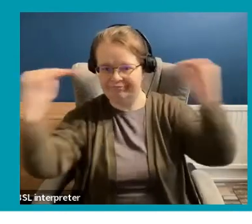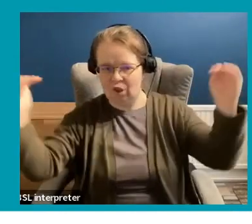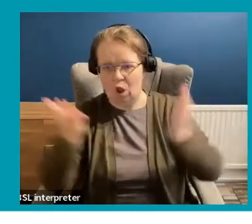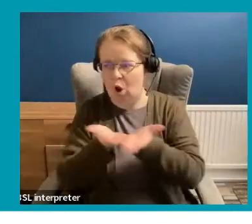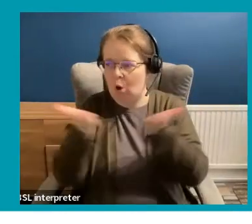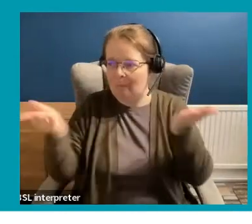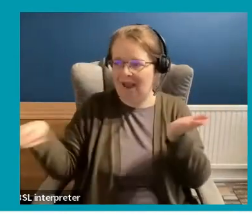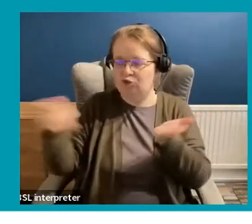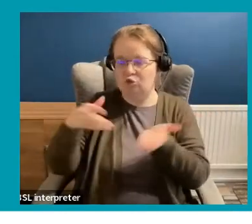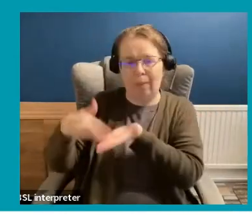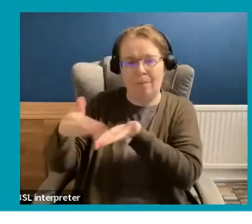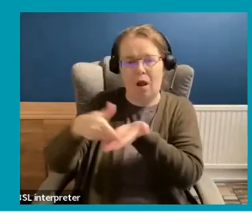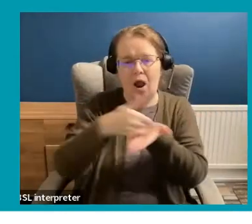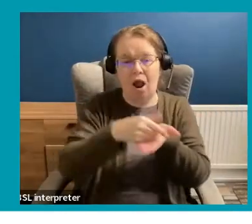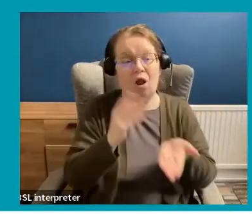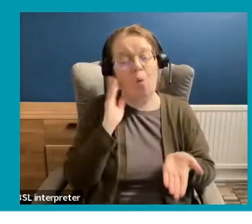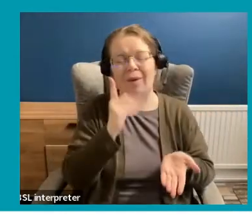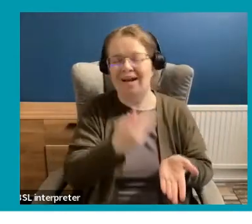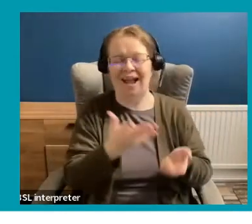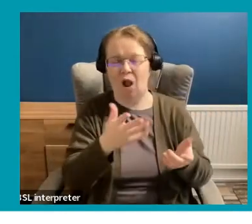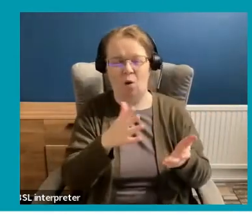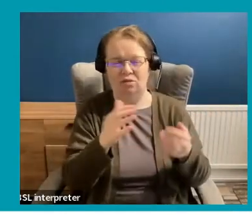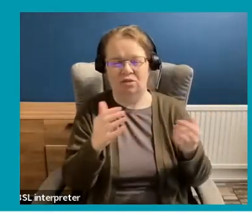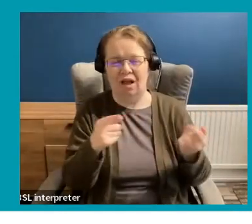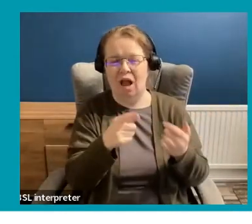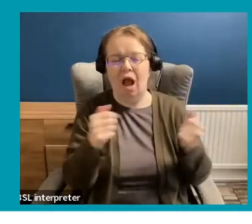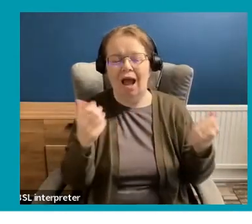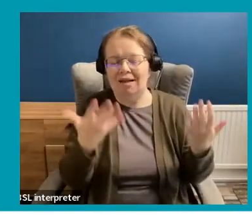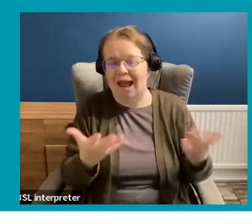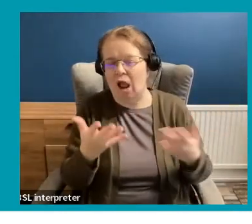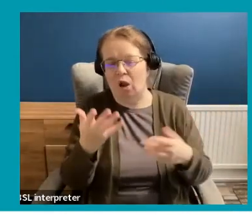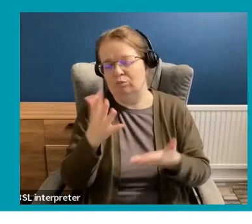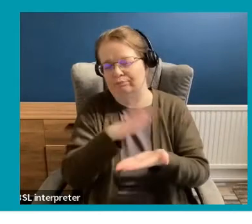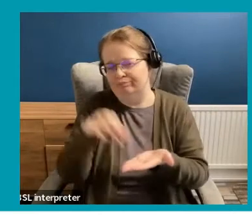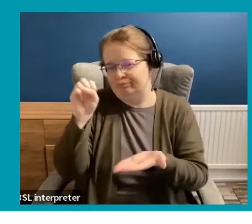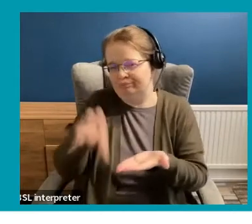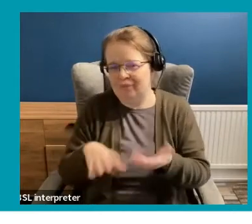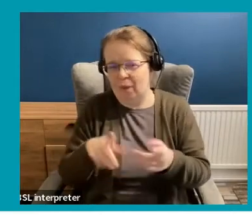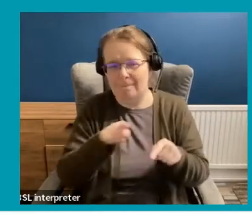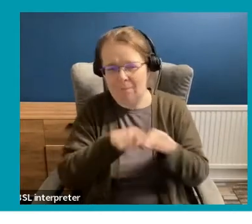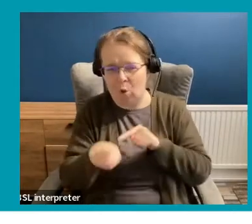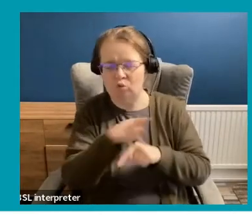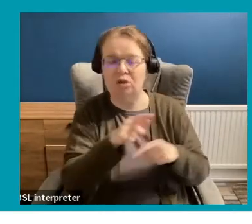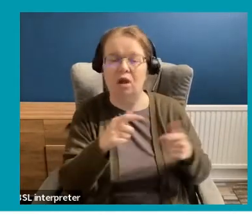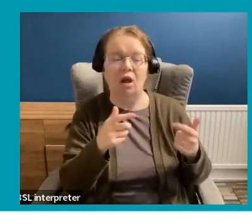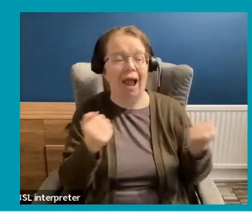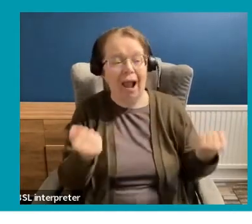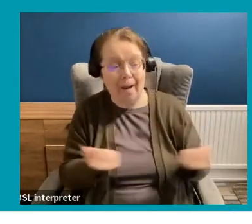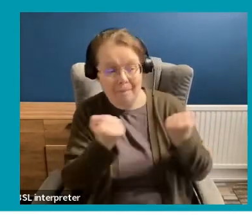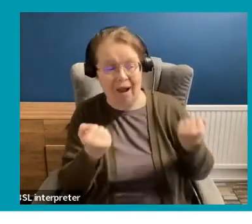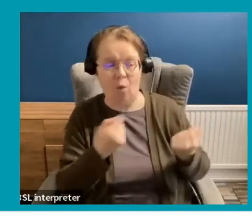but actually what they started to do is empower their people to talk about working for the company through social